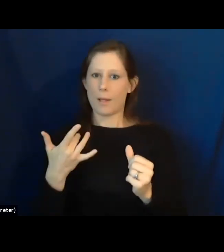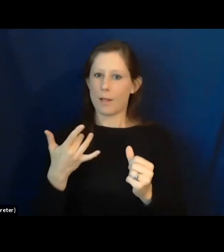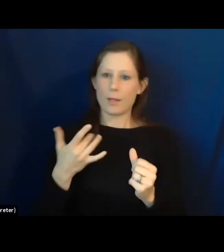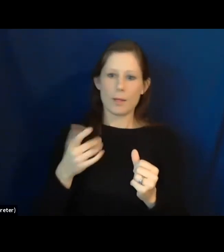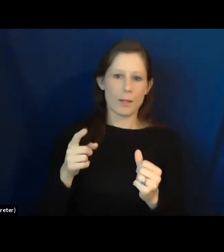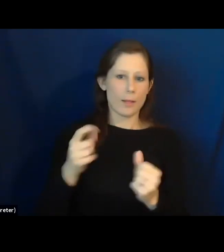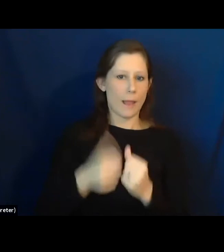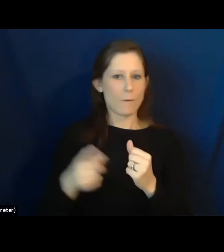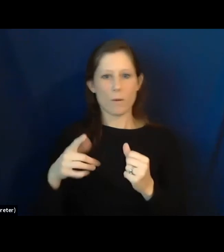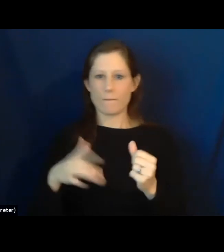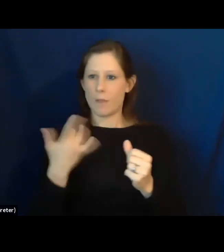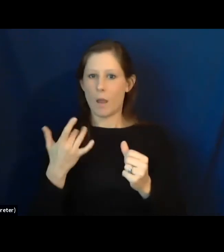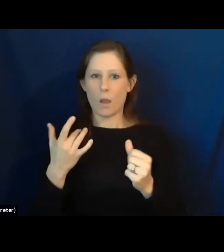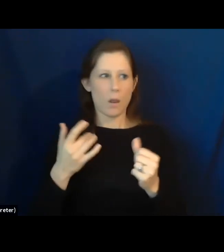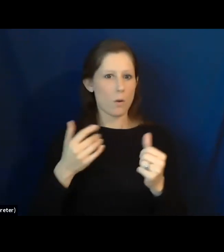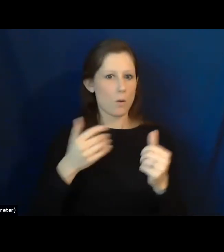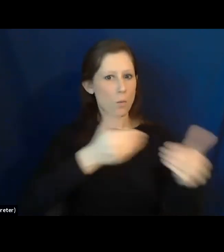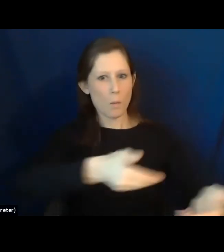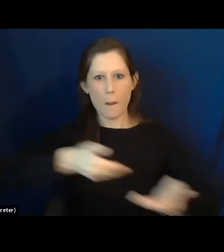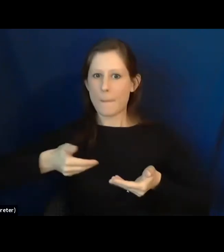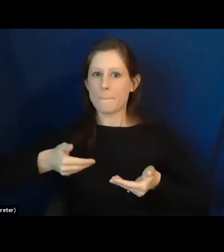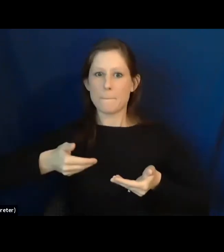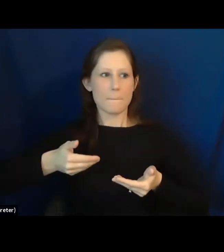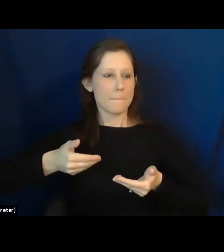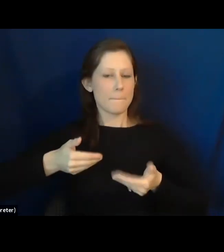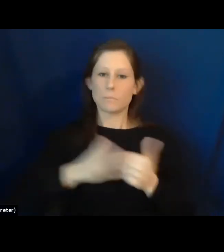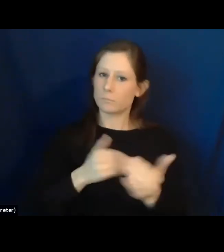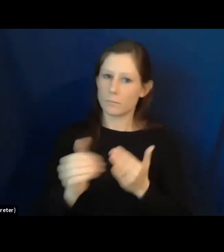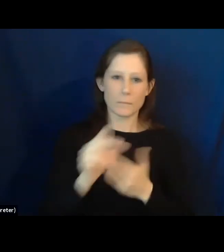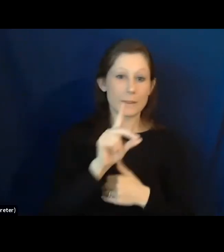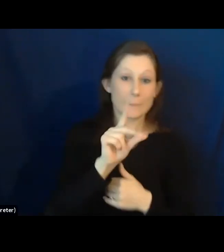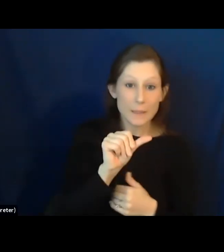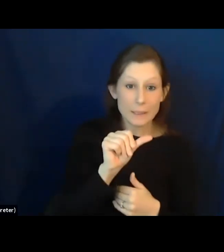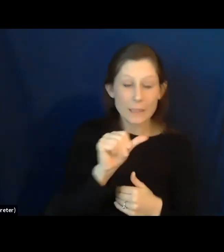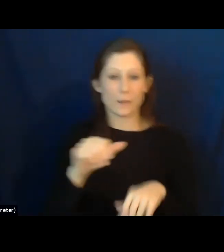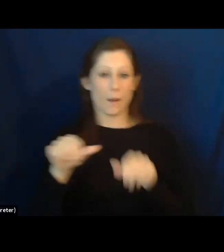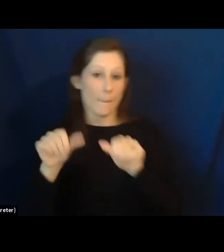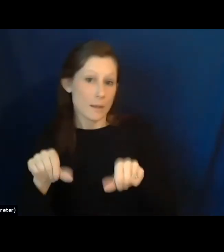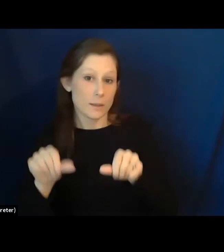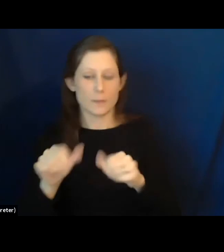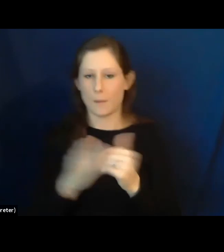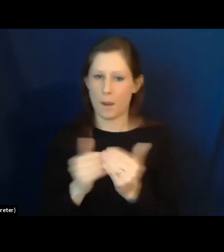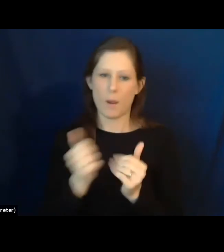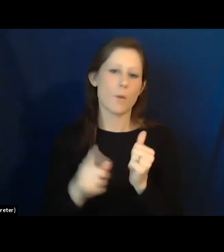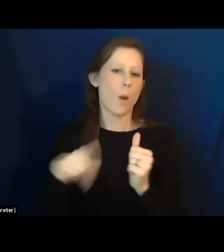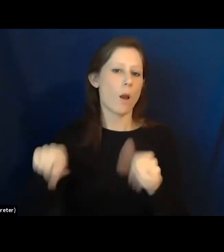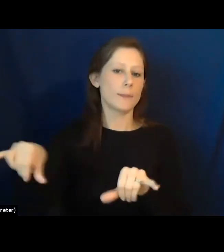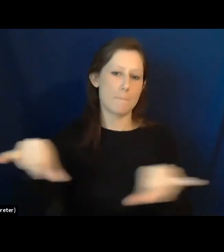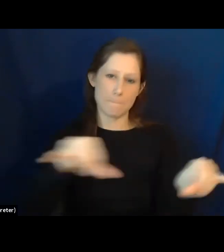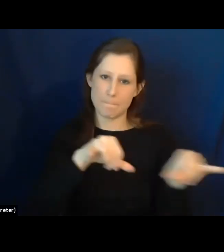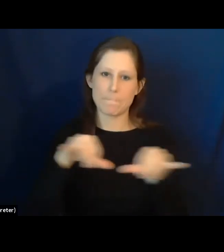welcomed. No matter disability or ability, everyone's the same for me. Again, to kind